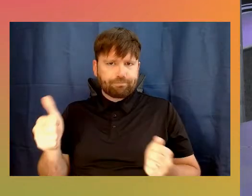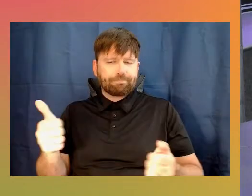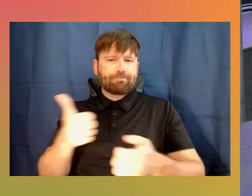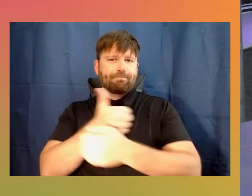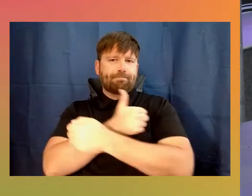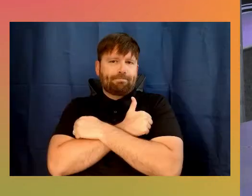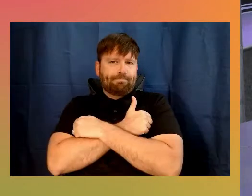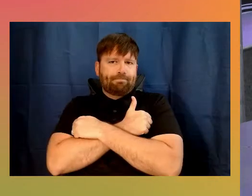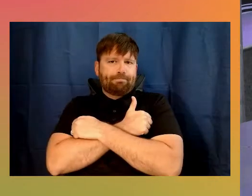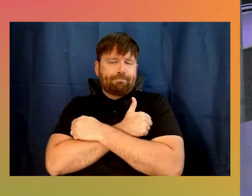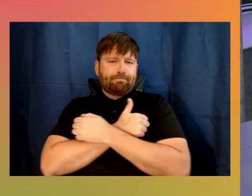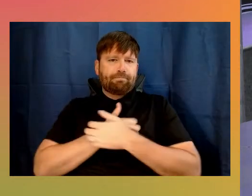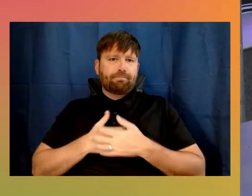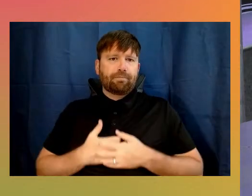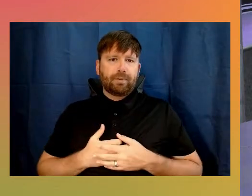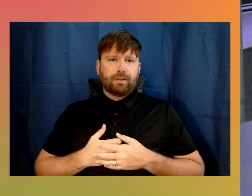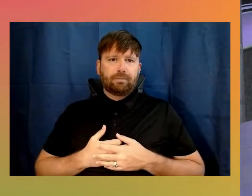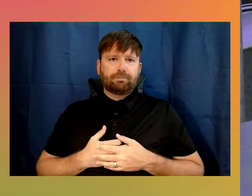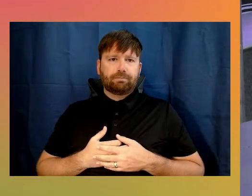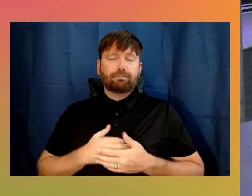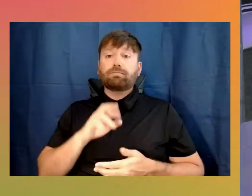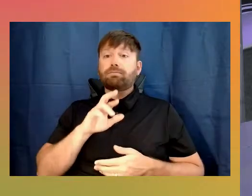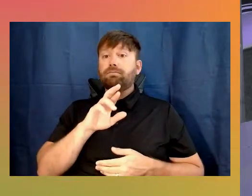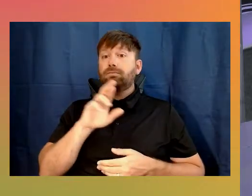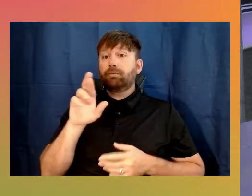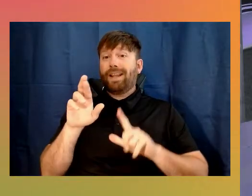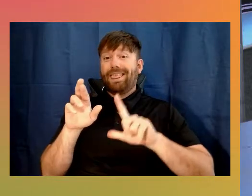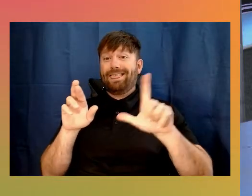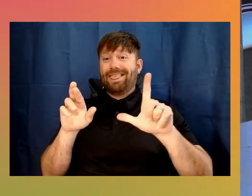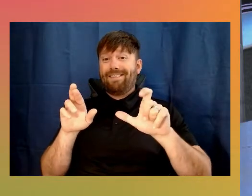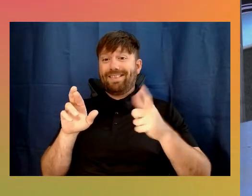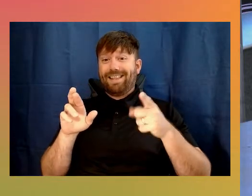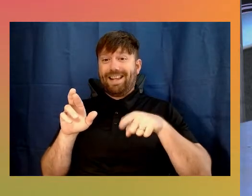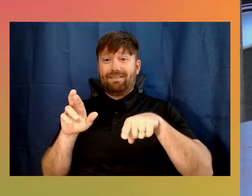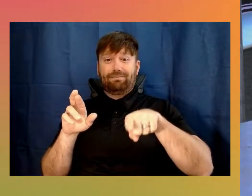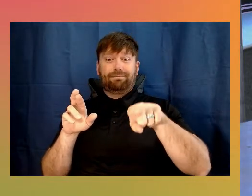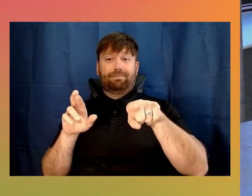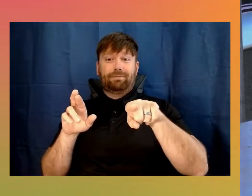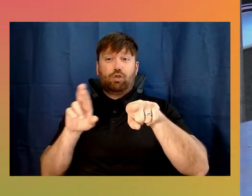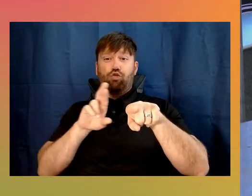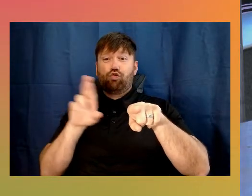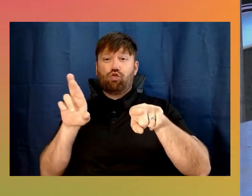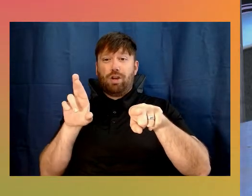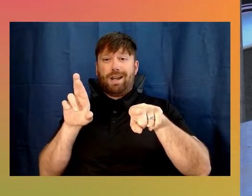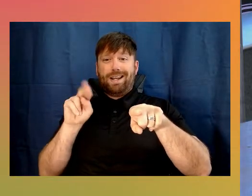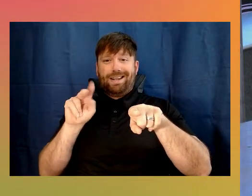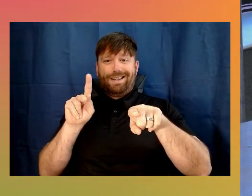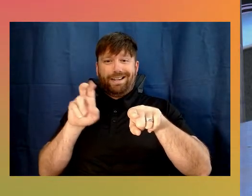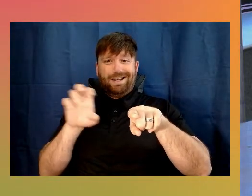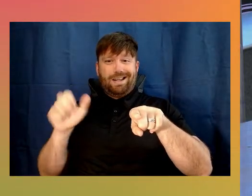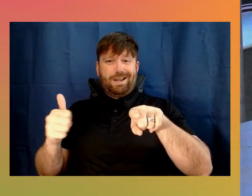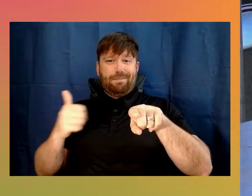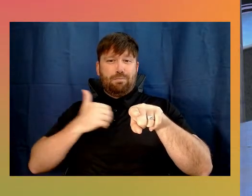KNEES HUG INTO THE CHEST.